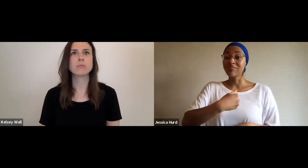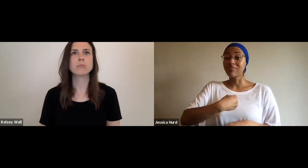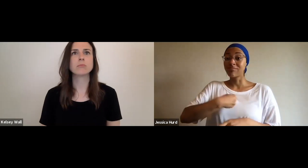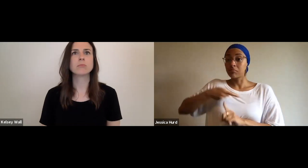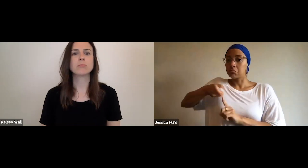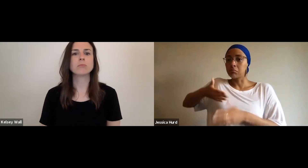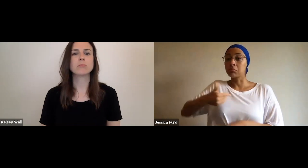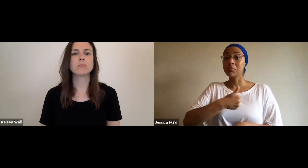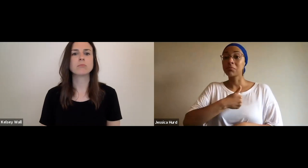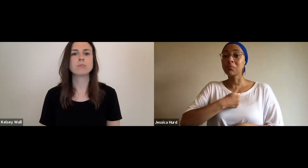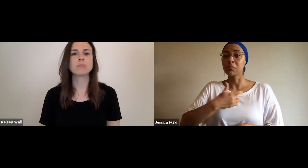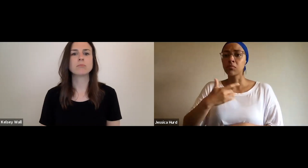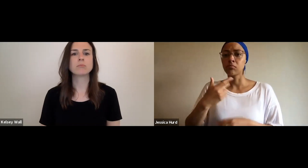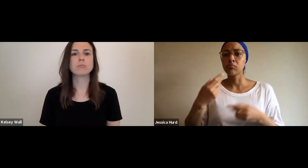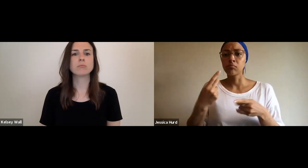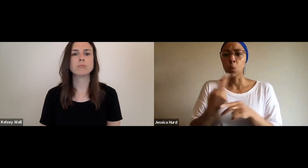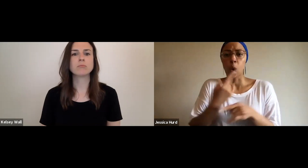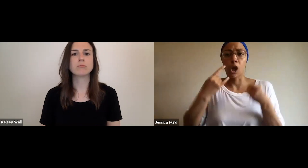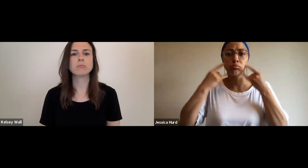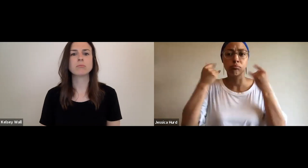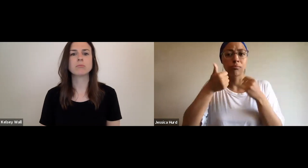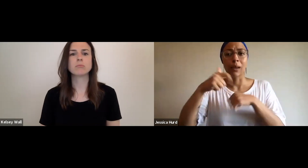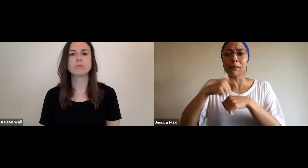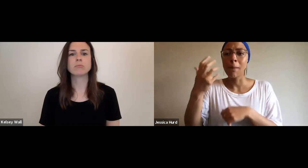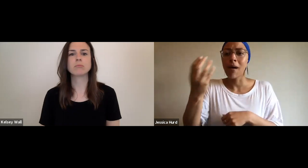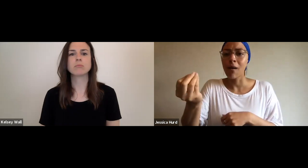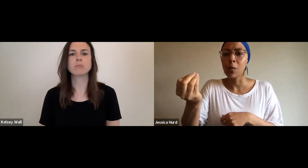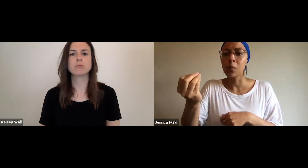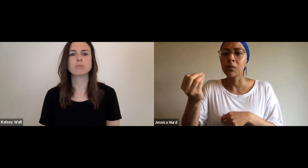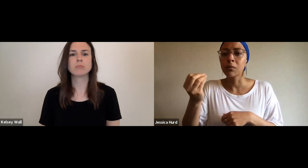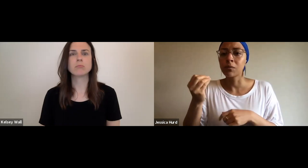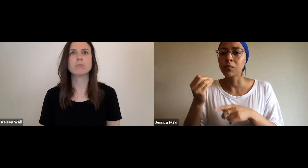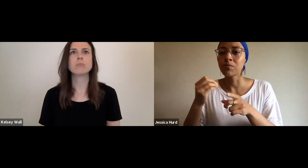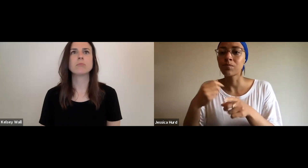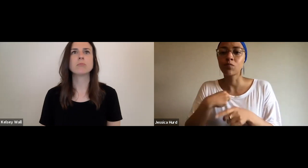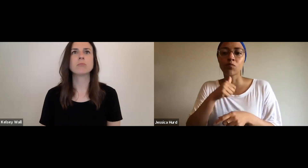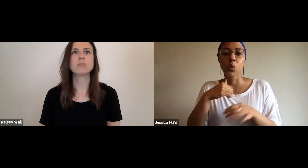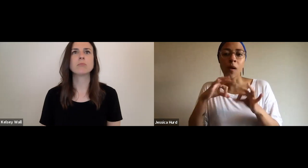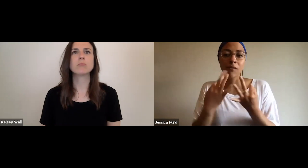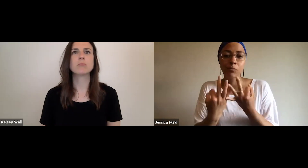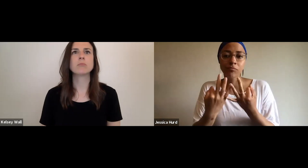not planning to wear a mask. Now, this individual wears a mask every time they go out,